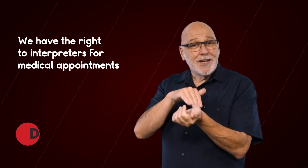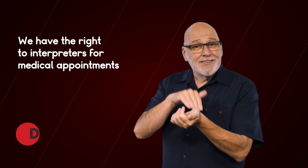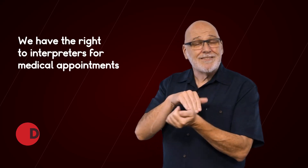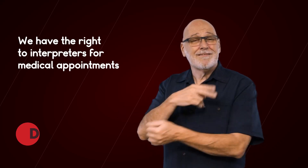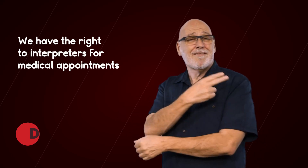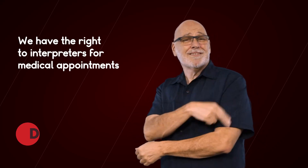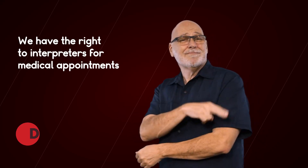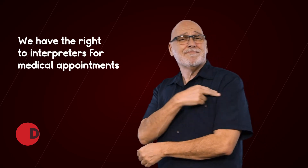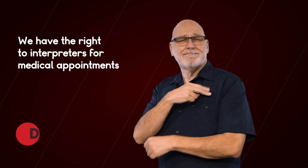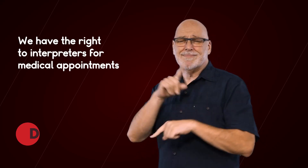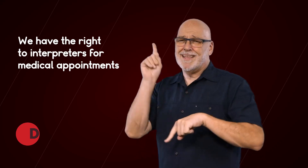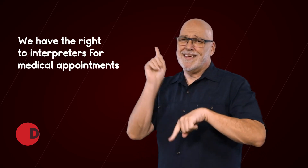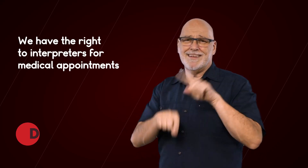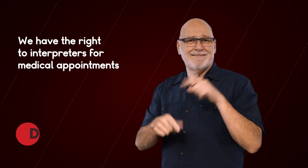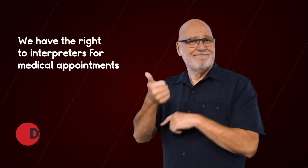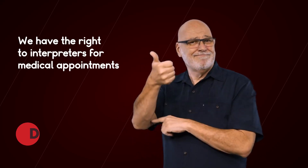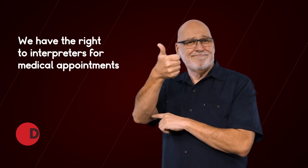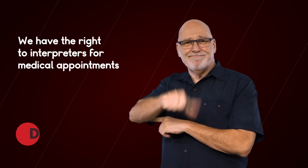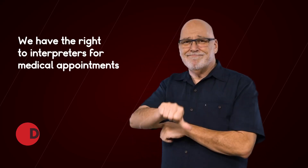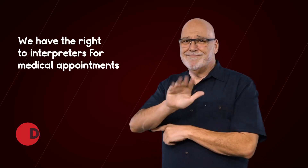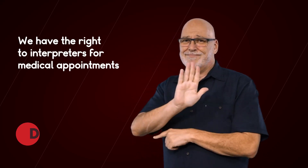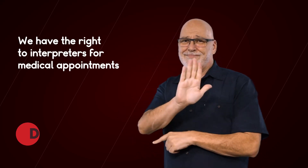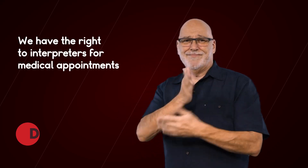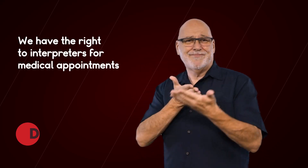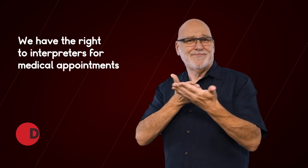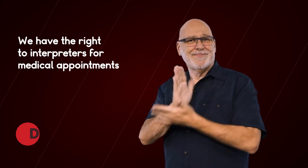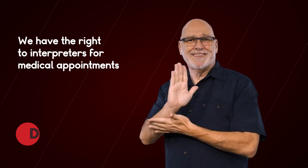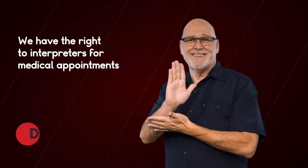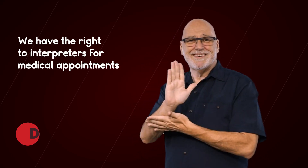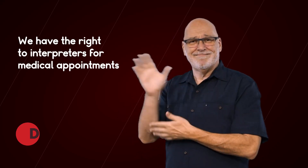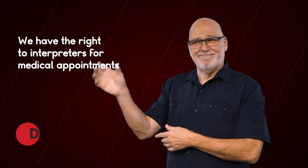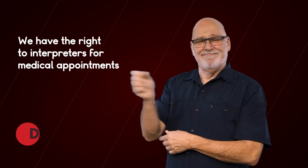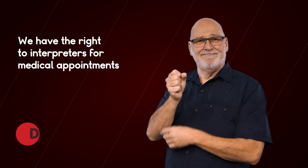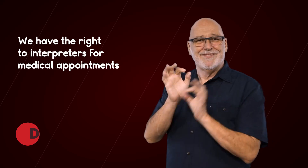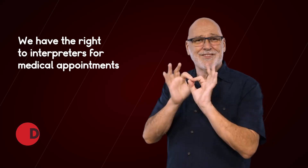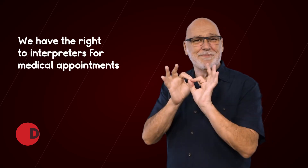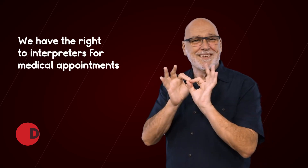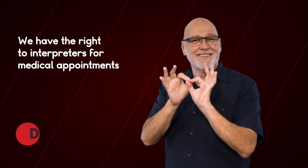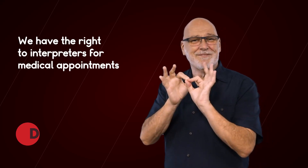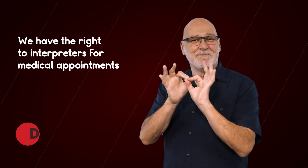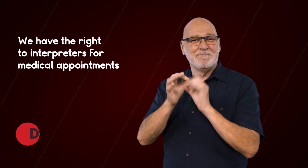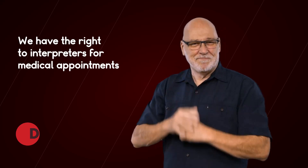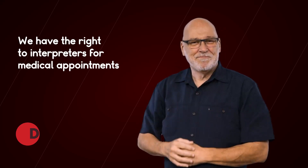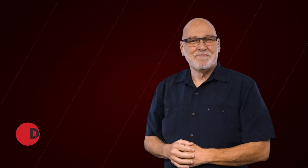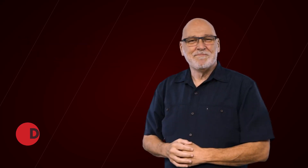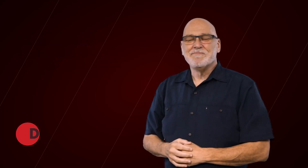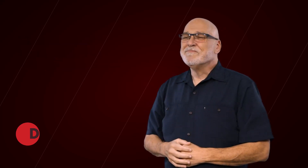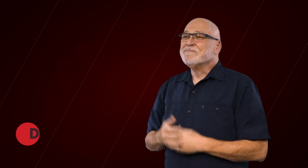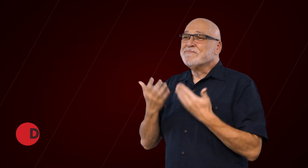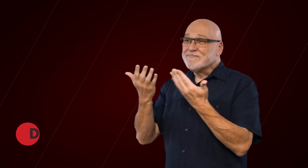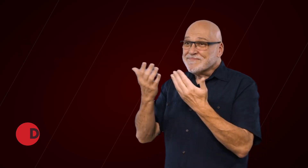Doctors and hospitals cannot deny your right to an interpreter.